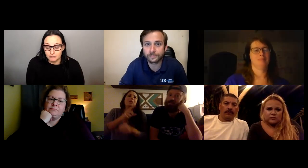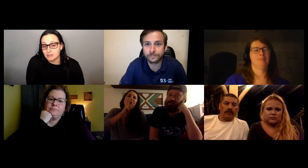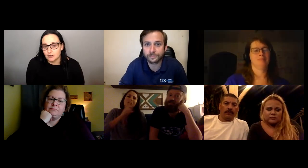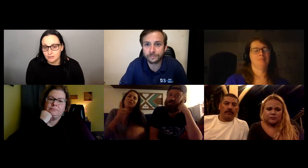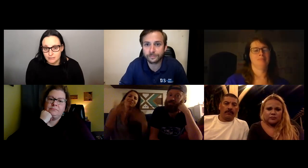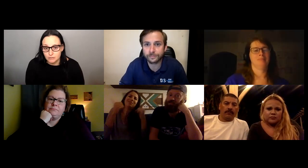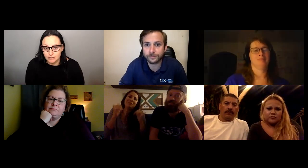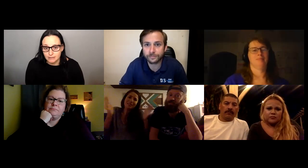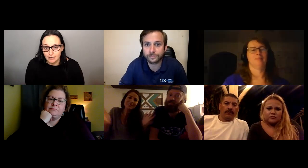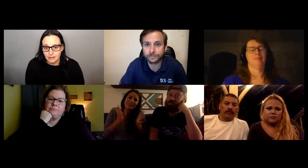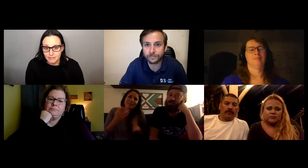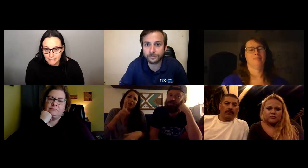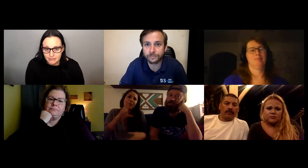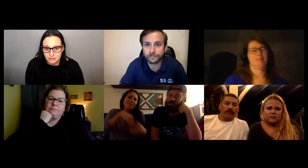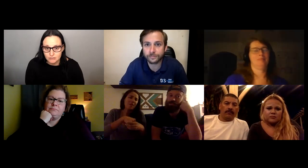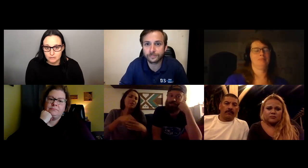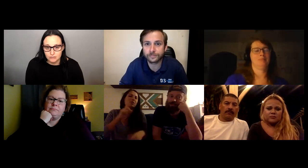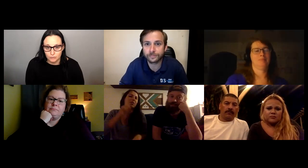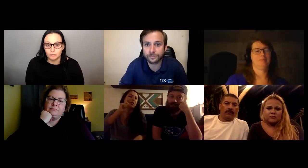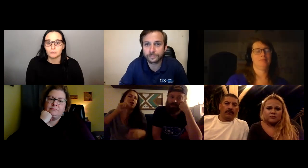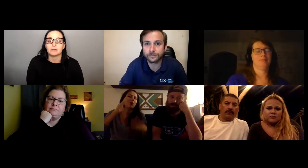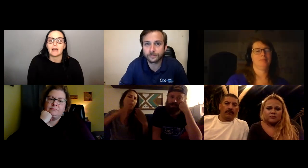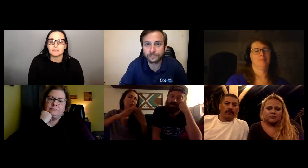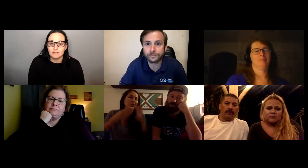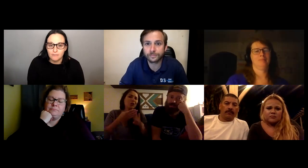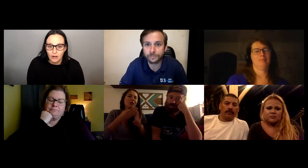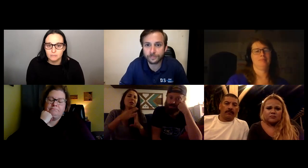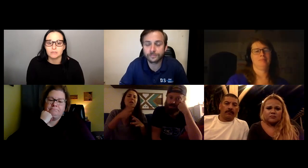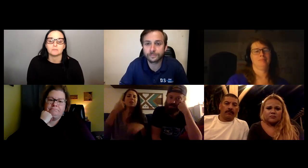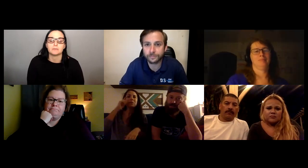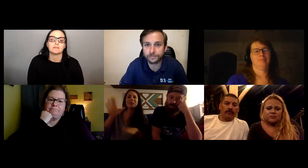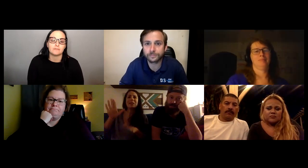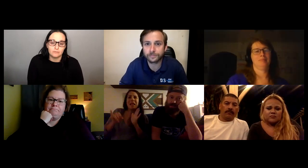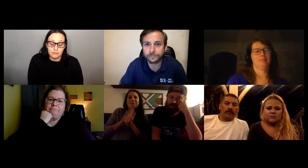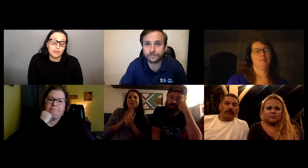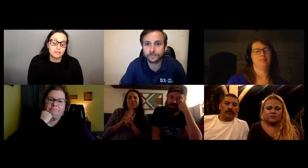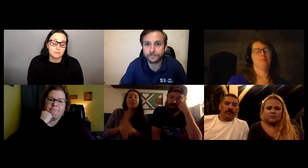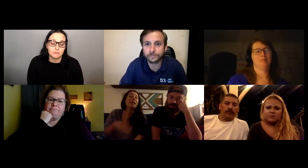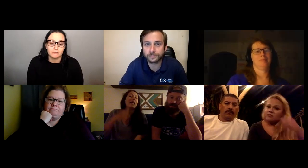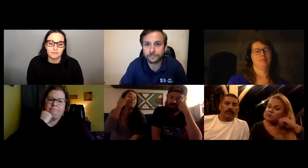daughter into a hearing school we have to involve them to be